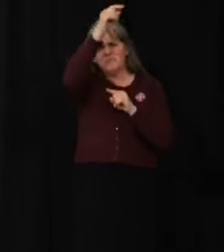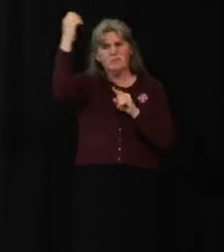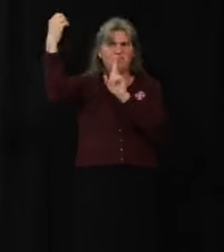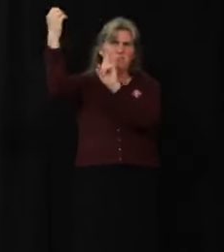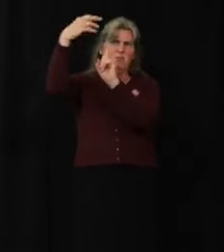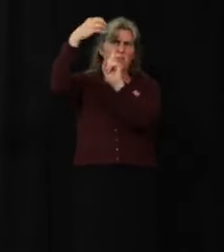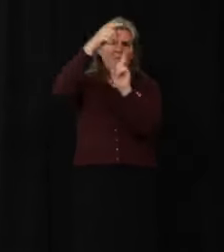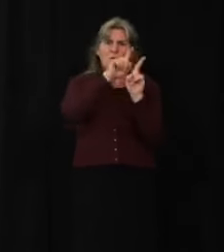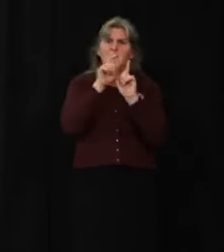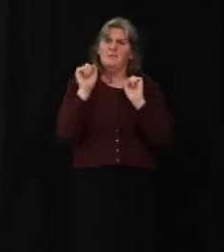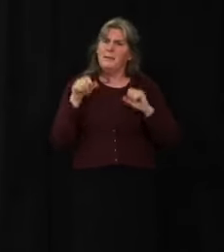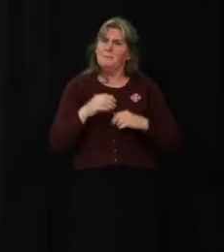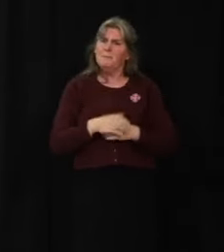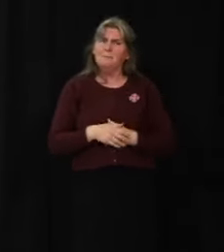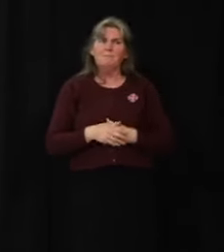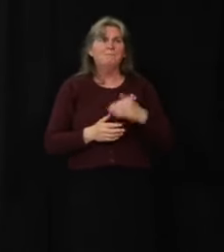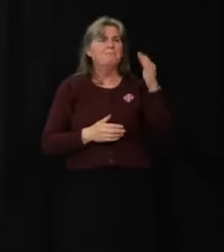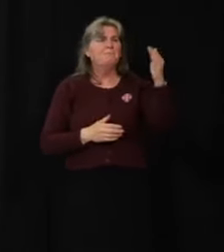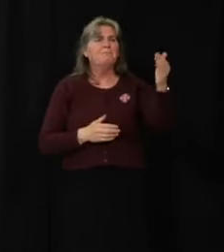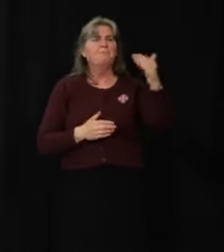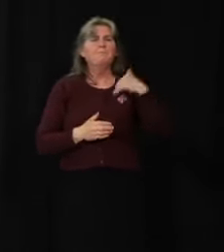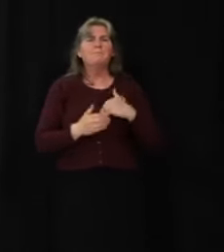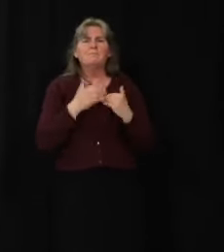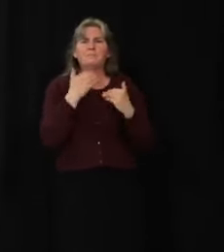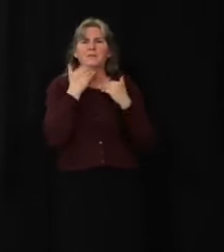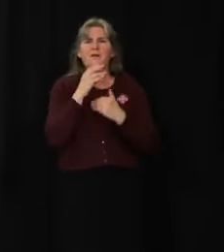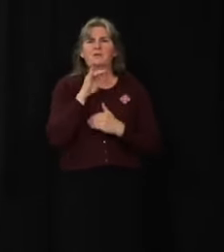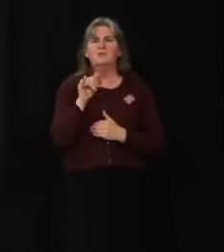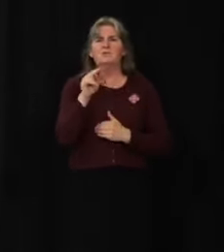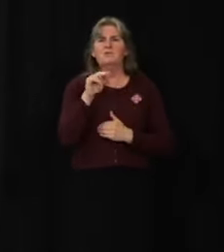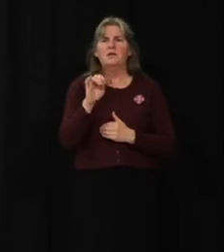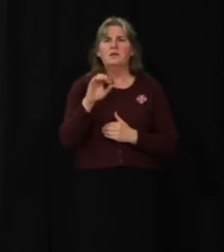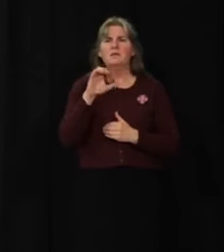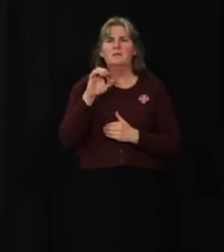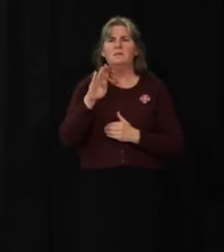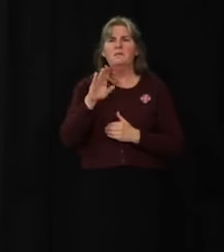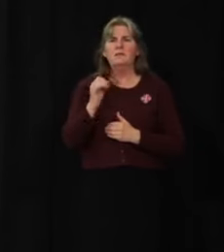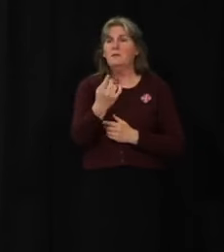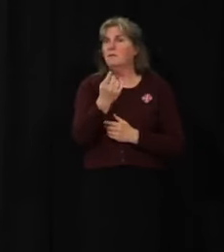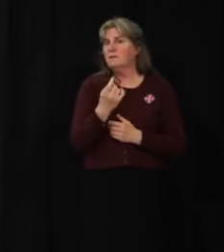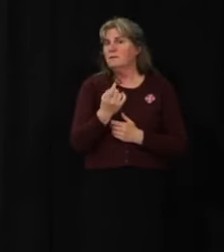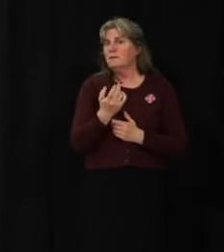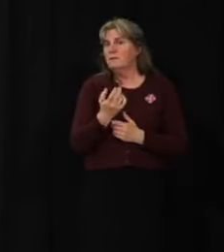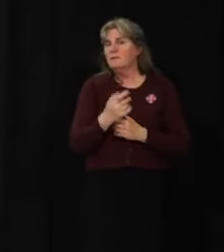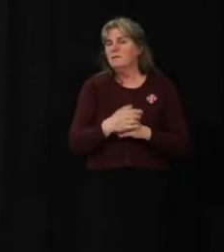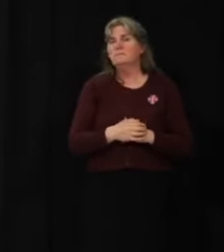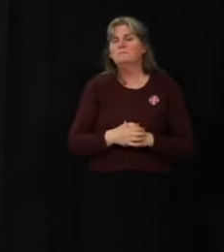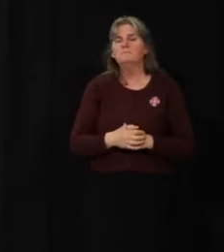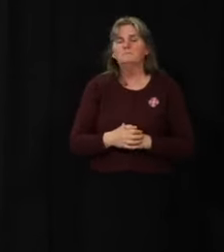Public health capacity will be the third. Our ability to deal with the current situations or not.